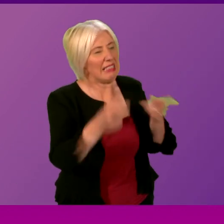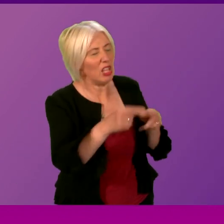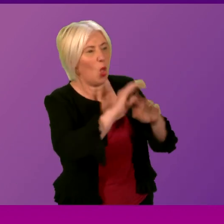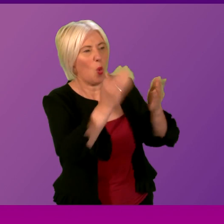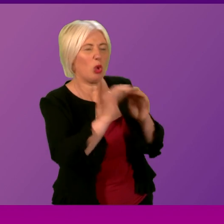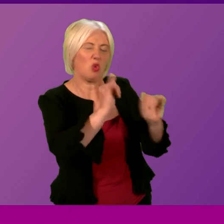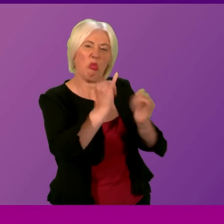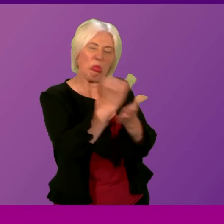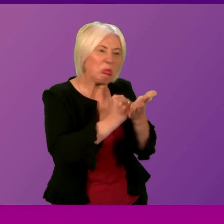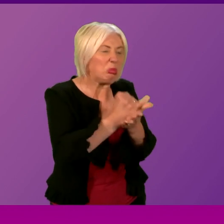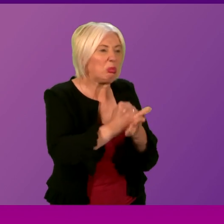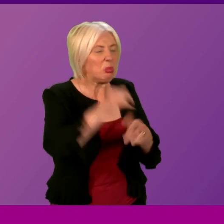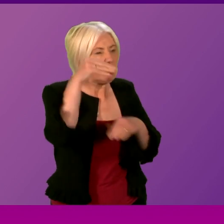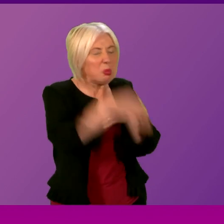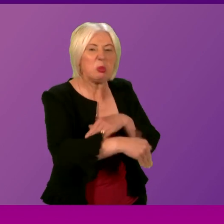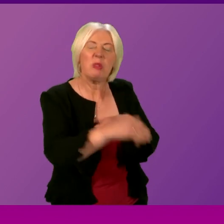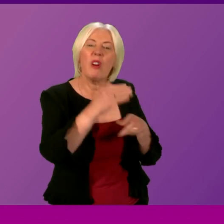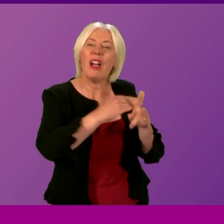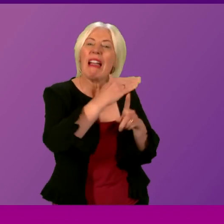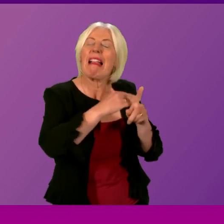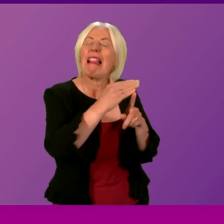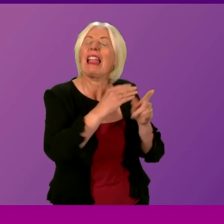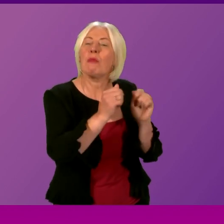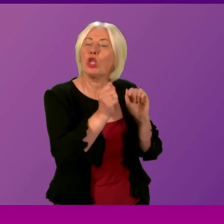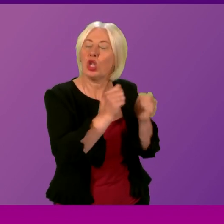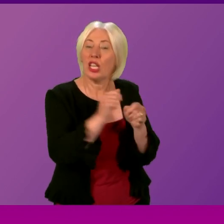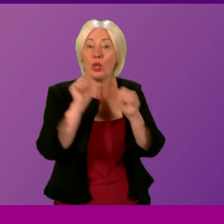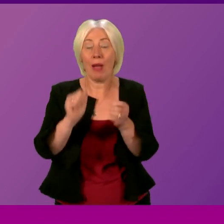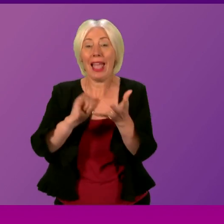negligence on climate change, his Scottish National Party councillors have joined COSLA,